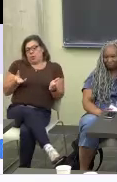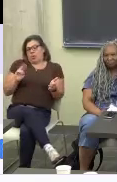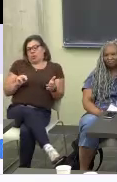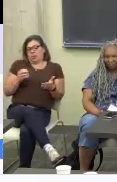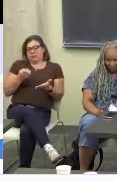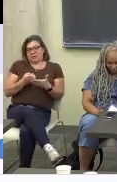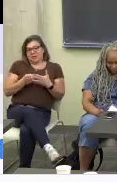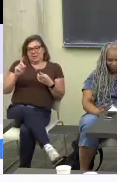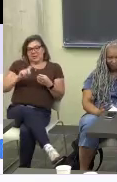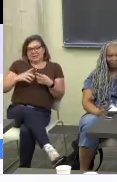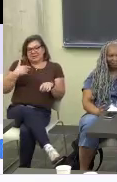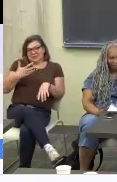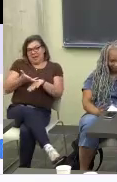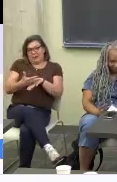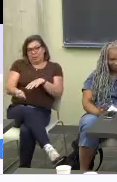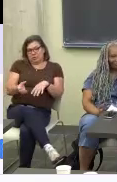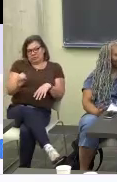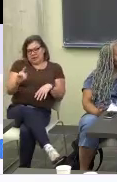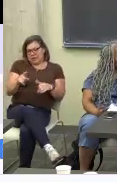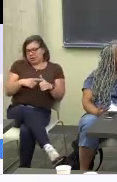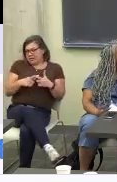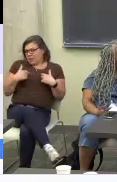the other one burns out. And then it's like, what do we do now? And we're like, oh, well,